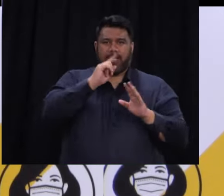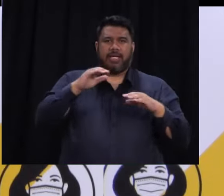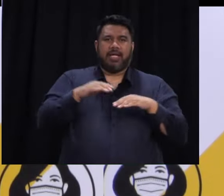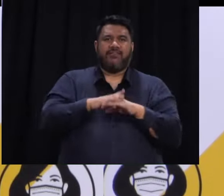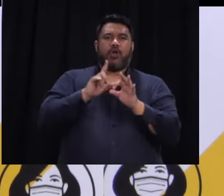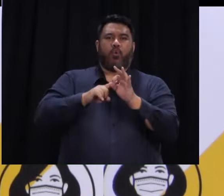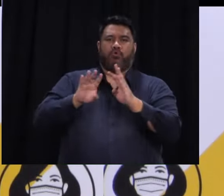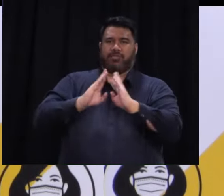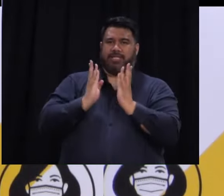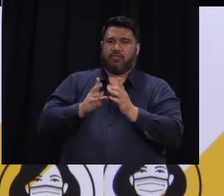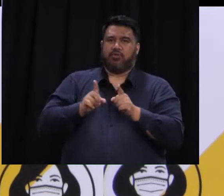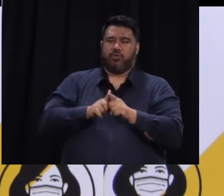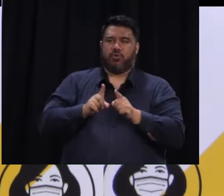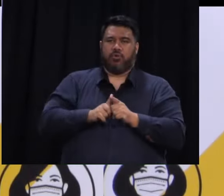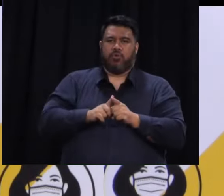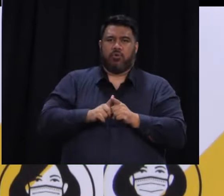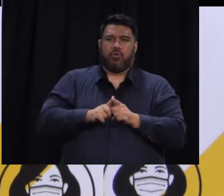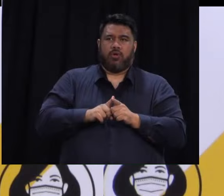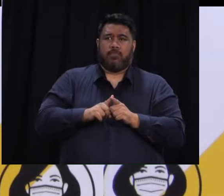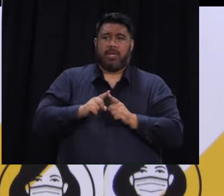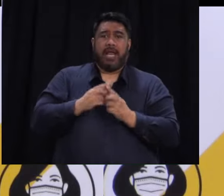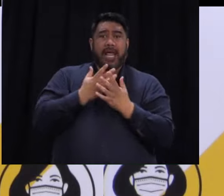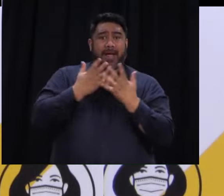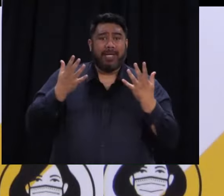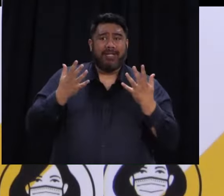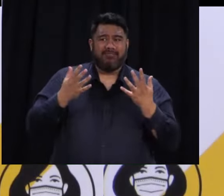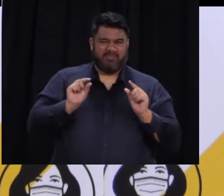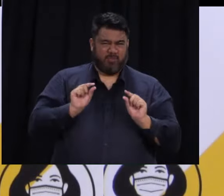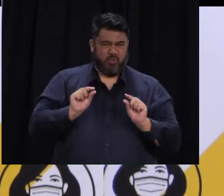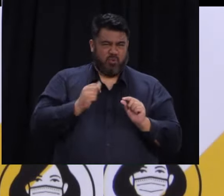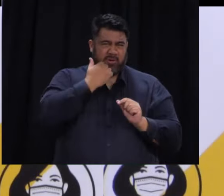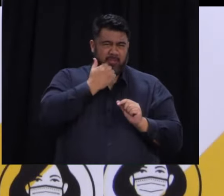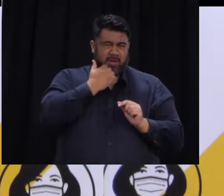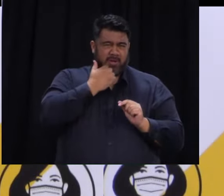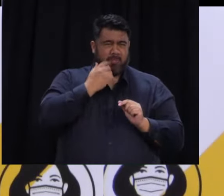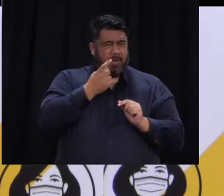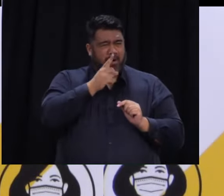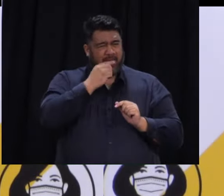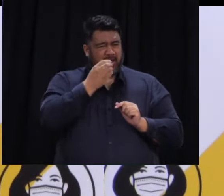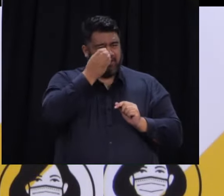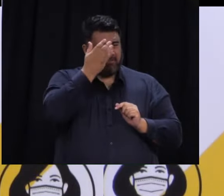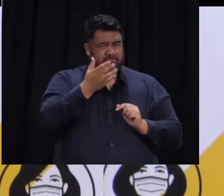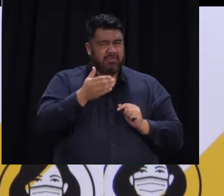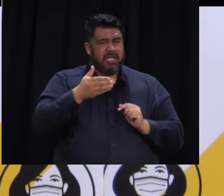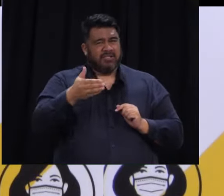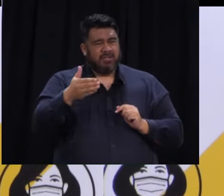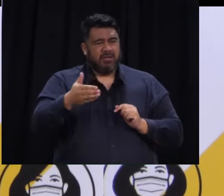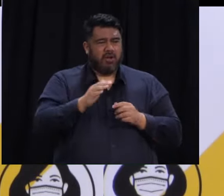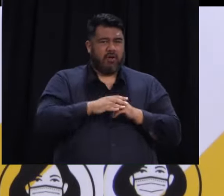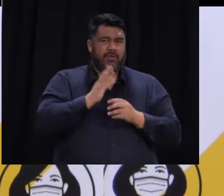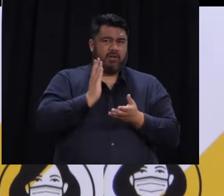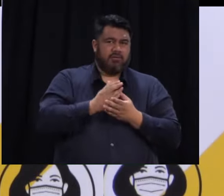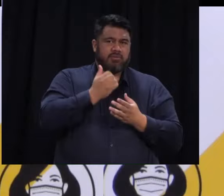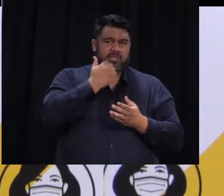Ter answer. Then one in Christchurch. We have reconfigured those to be able to deal with potential quarantine cases. They are